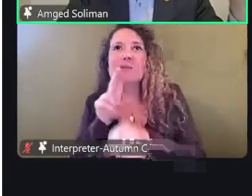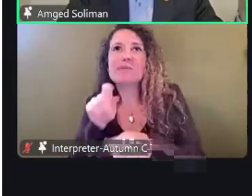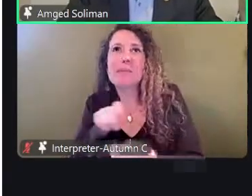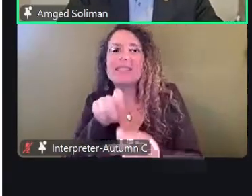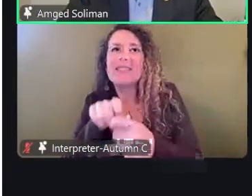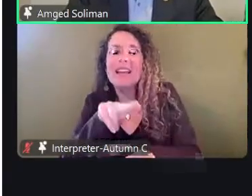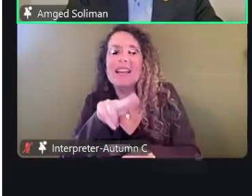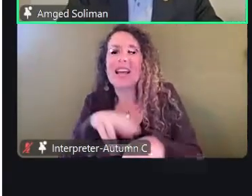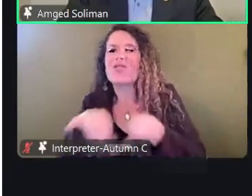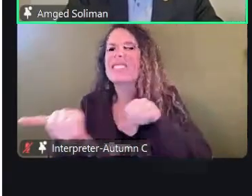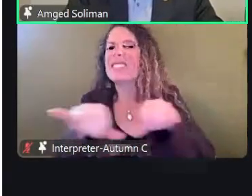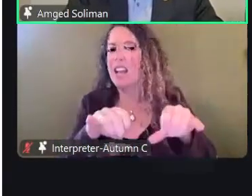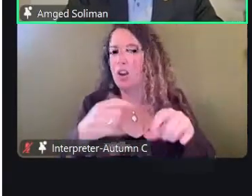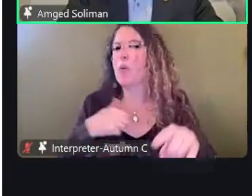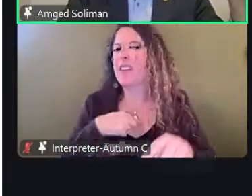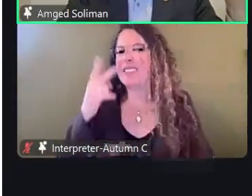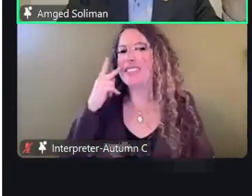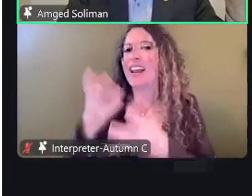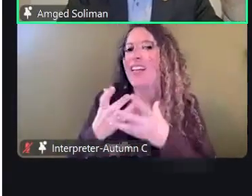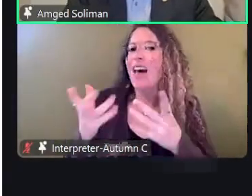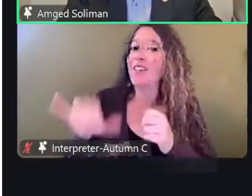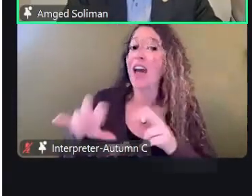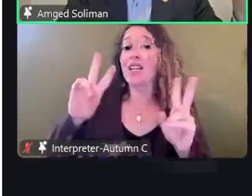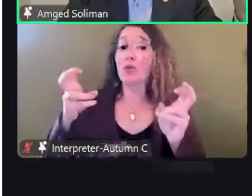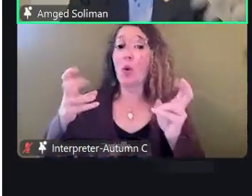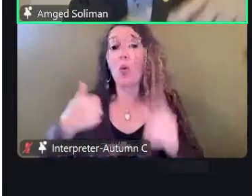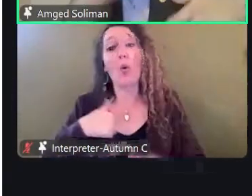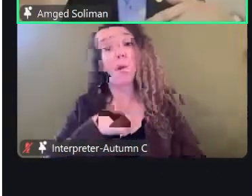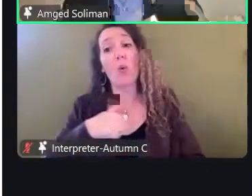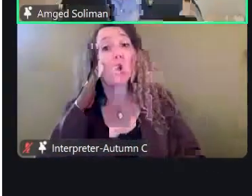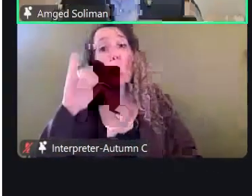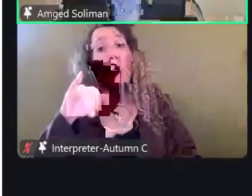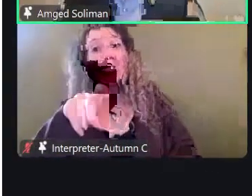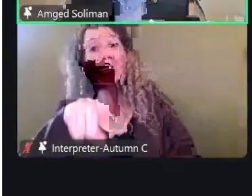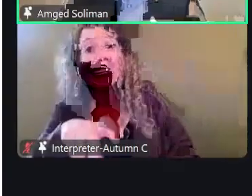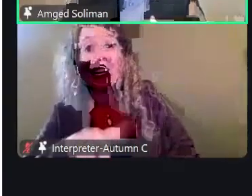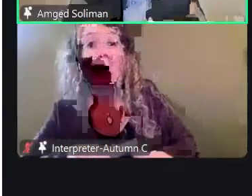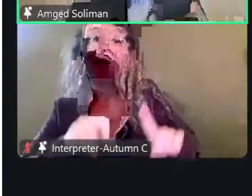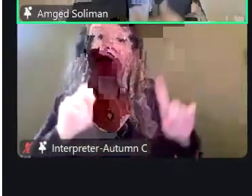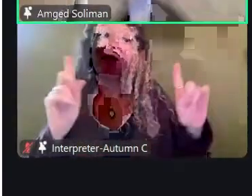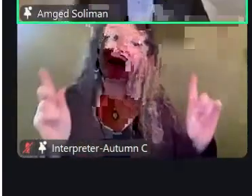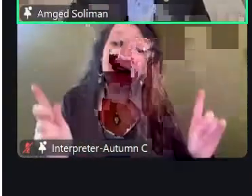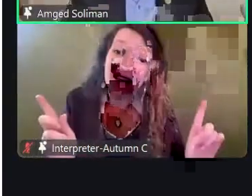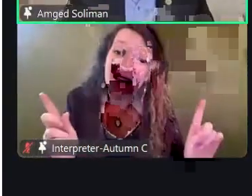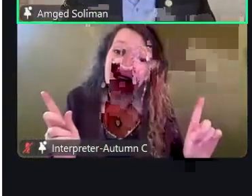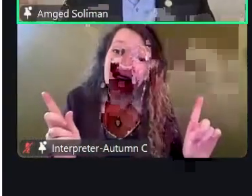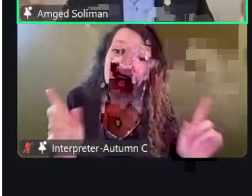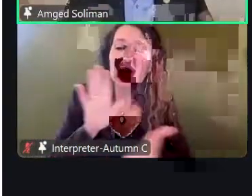what we've seen a lot of the sort of quote this is needed however um schools should do this out